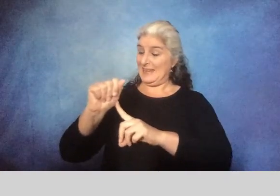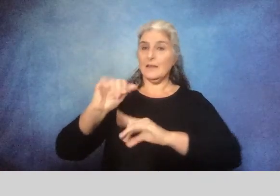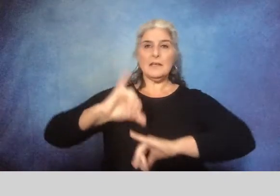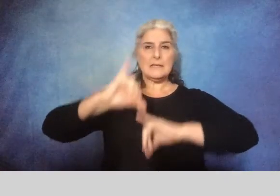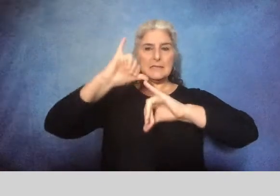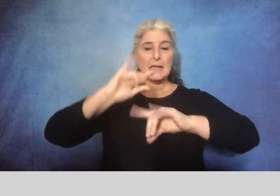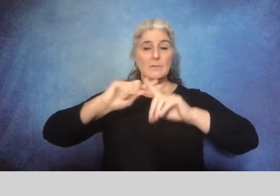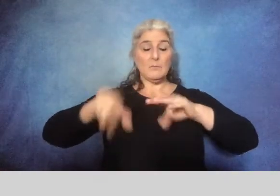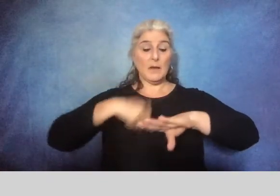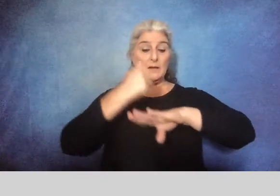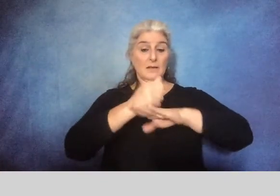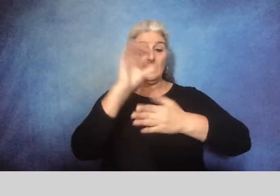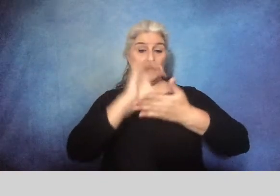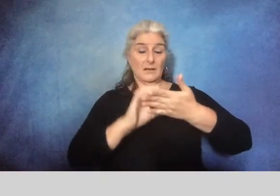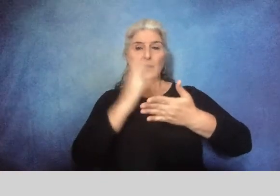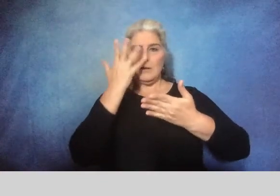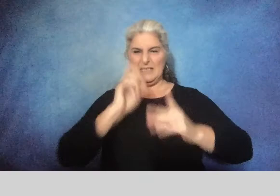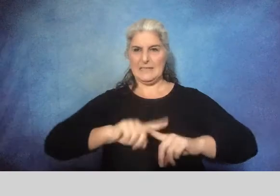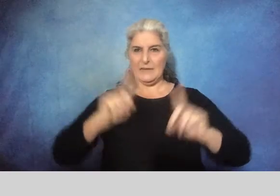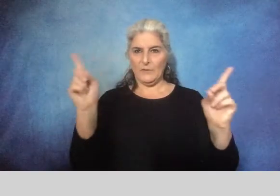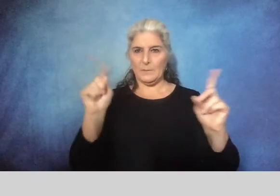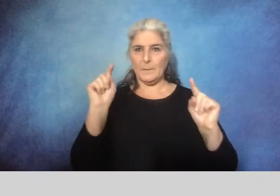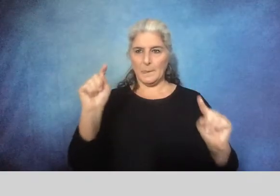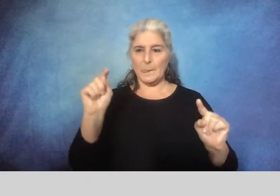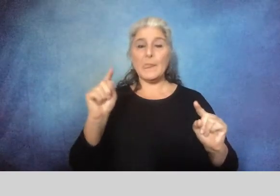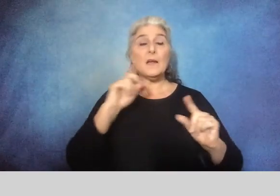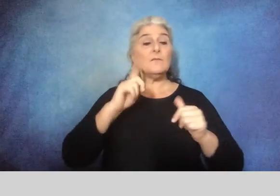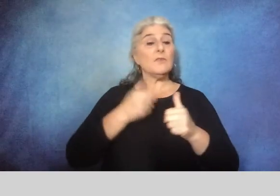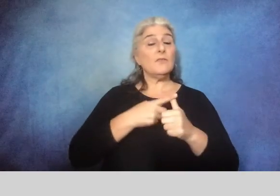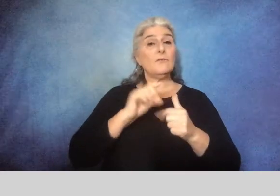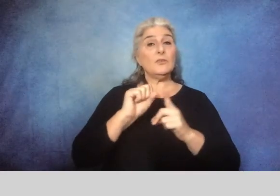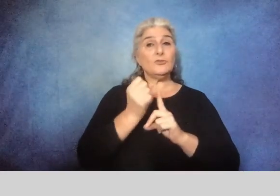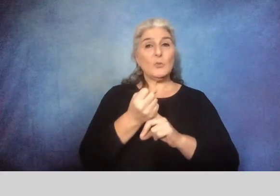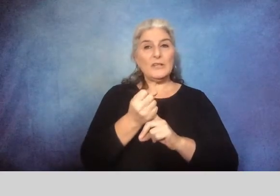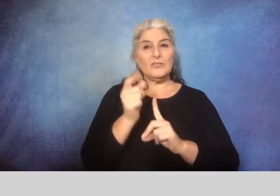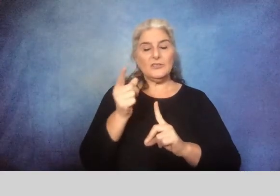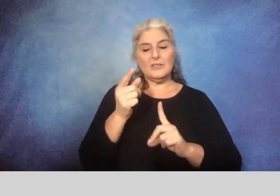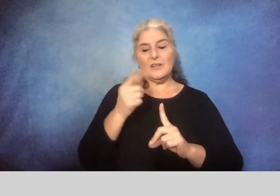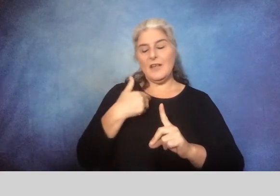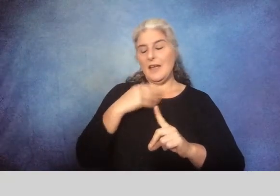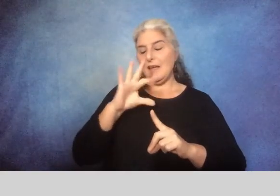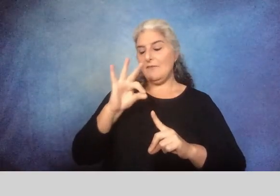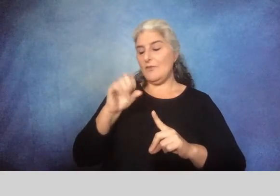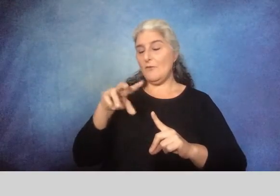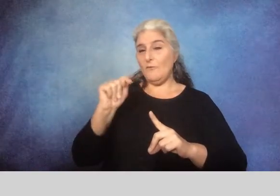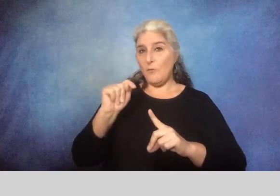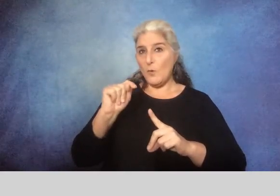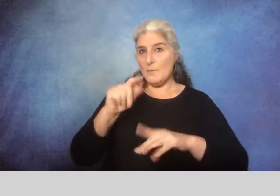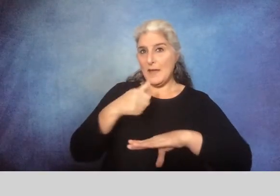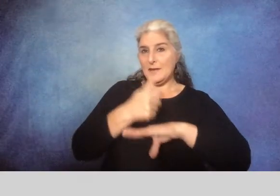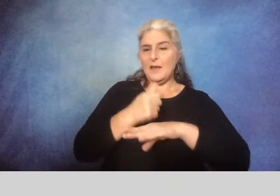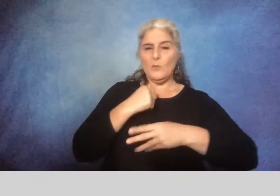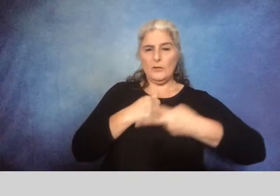In the first case, the plugin, is out, formatting the output with two spaces